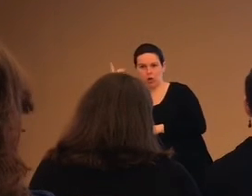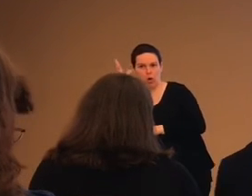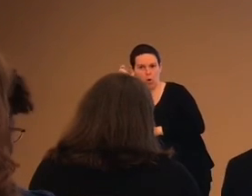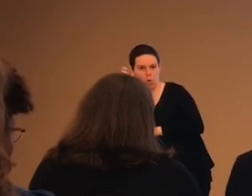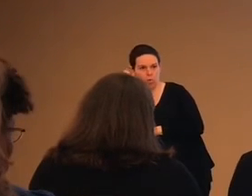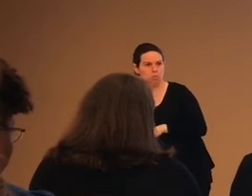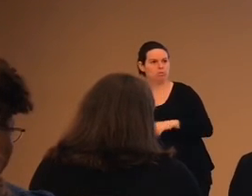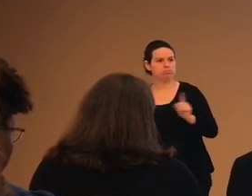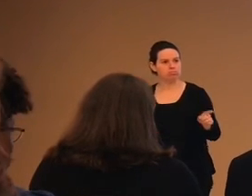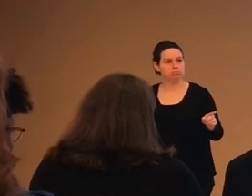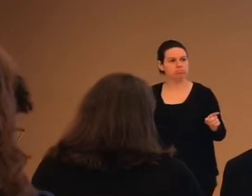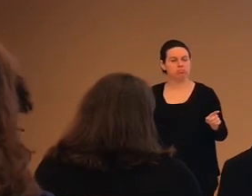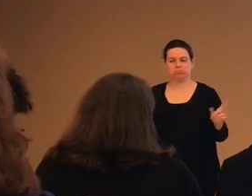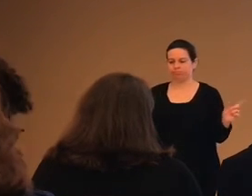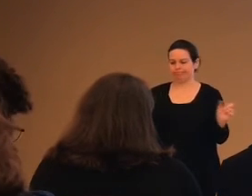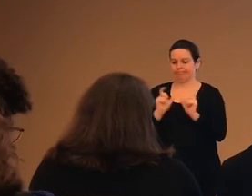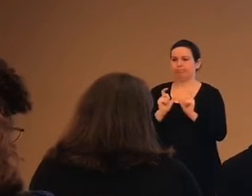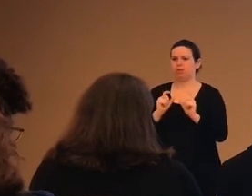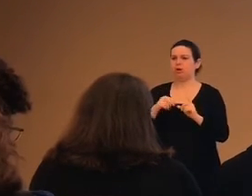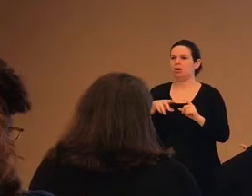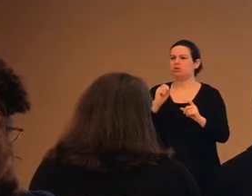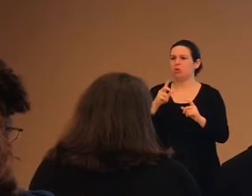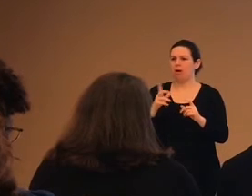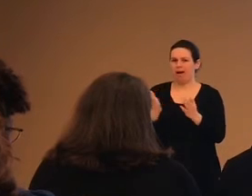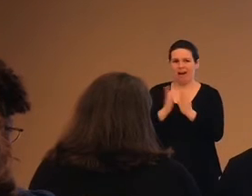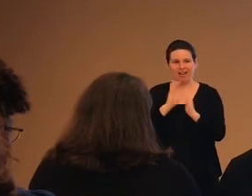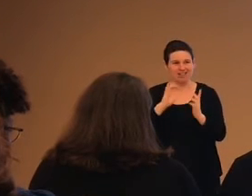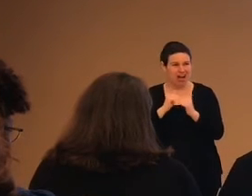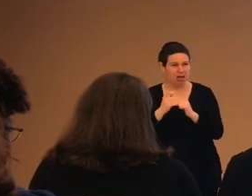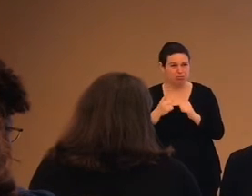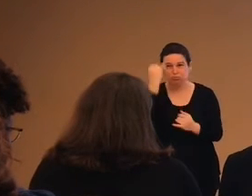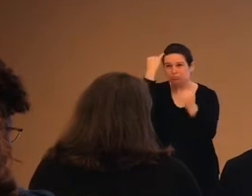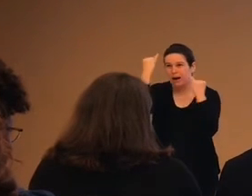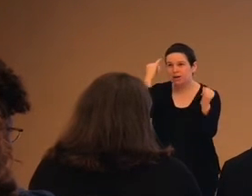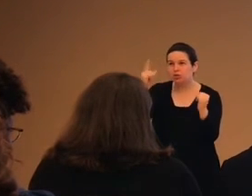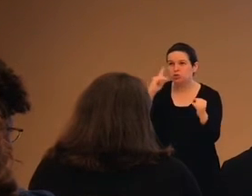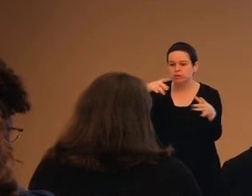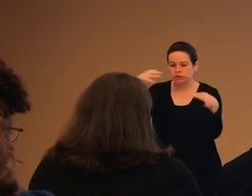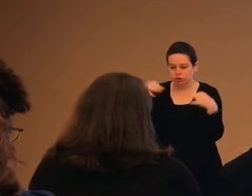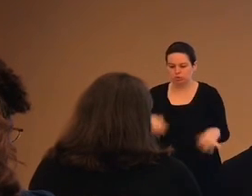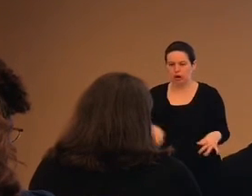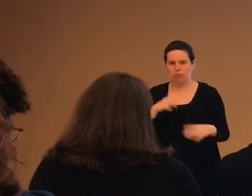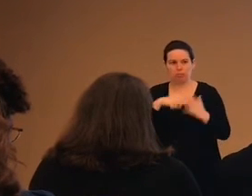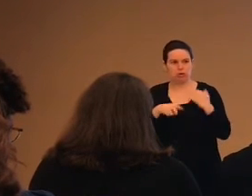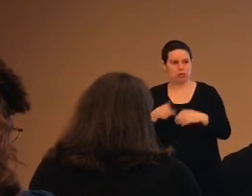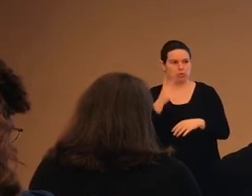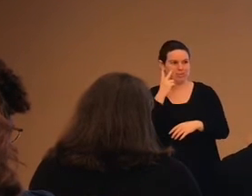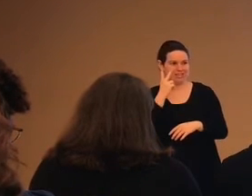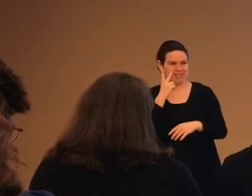Asked you and I asked my staff. How would you imagine you could describe? What you see at the solar eclipse?